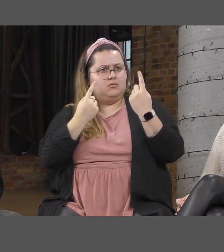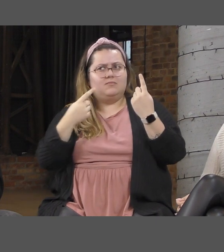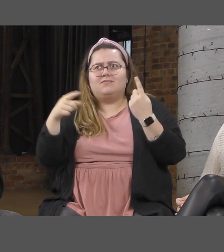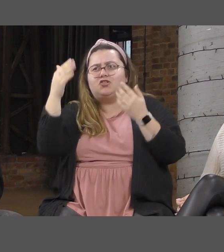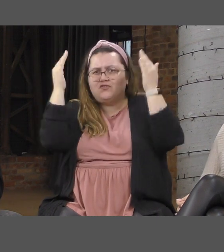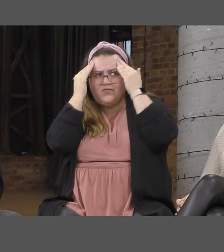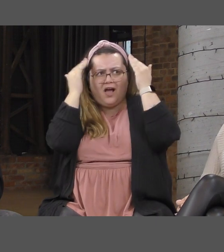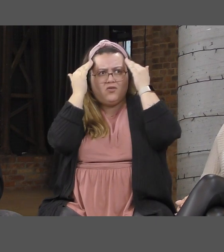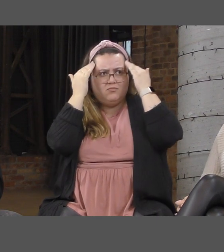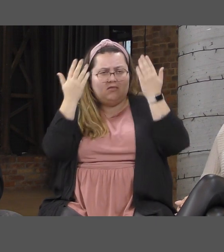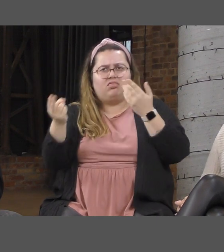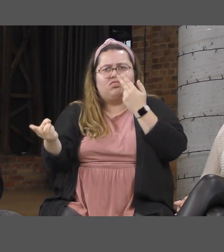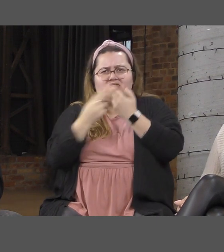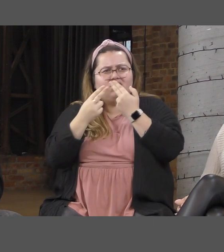It's about, what people think, about awareness.